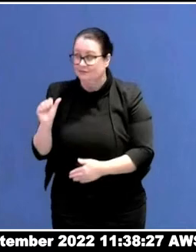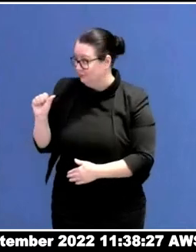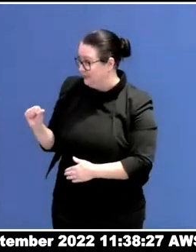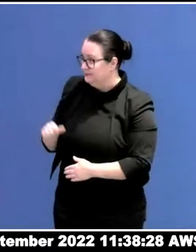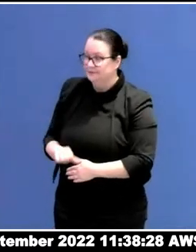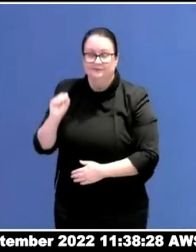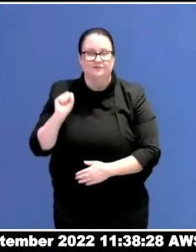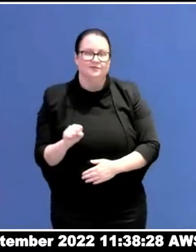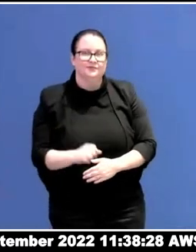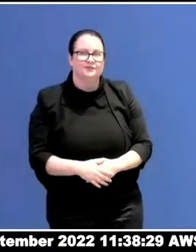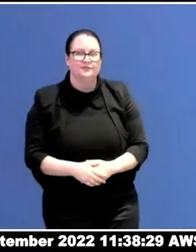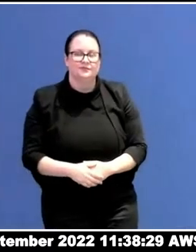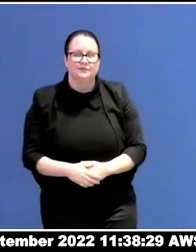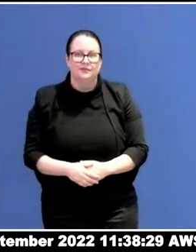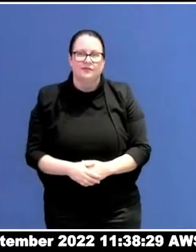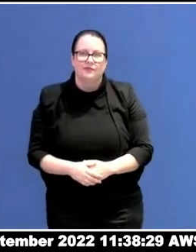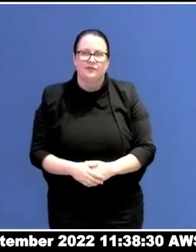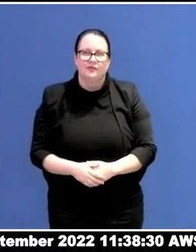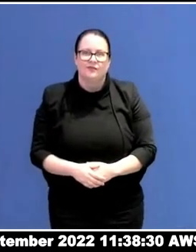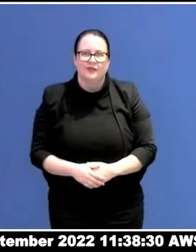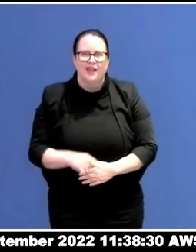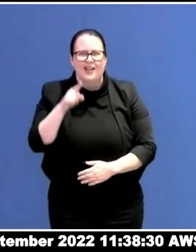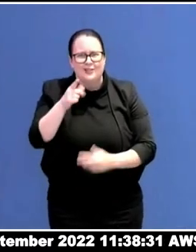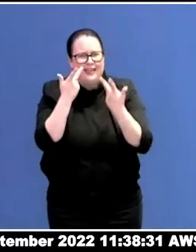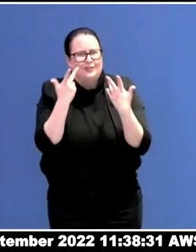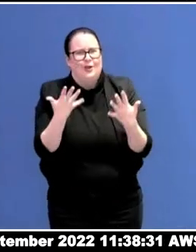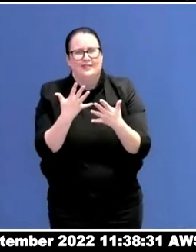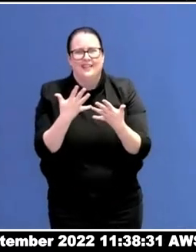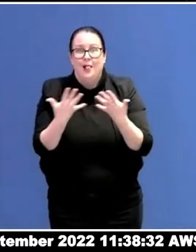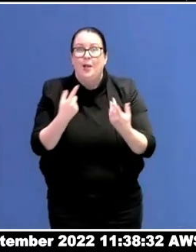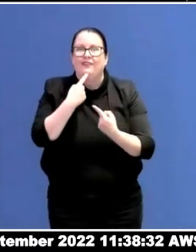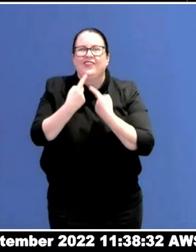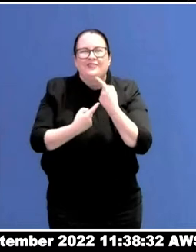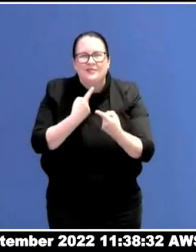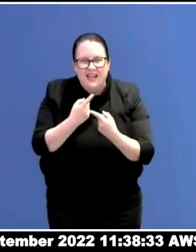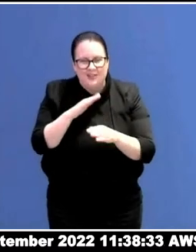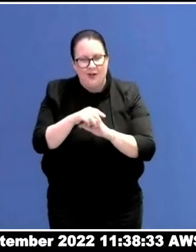MS McMAHON: That obviously draws a lot of the elements of the sort of support you're